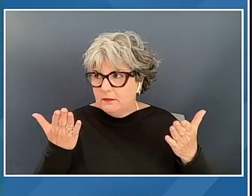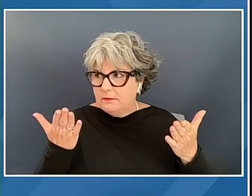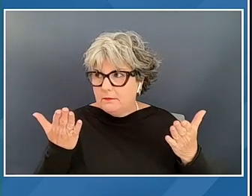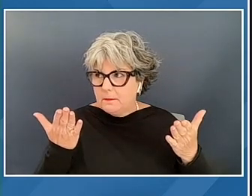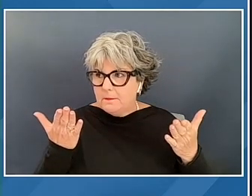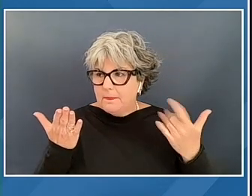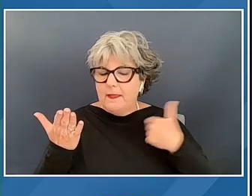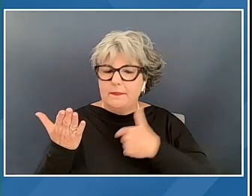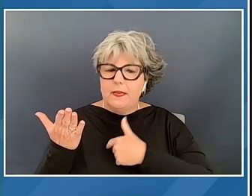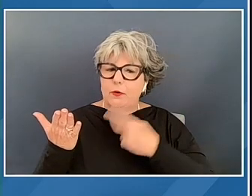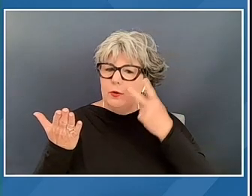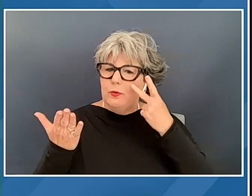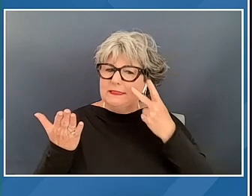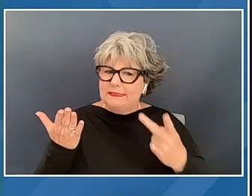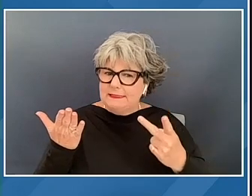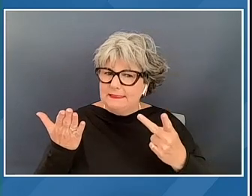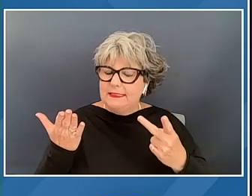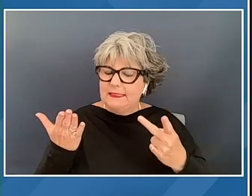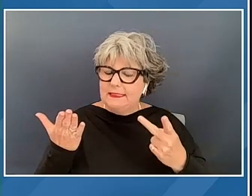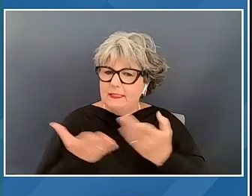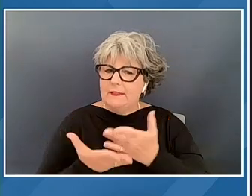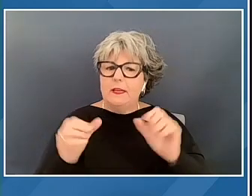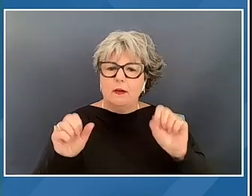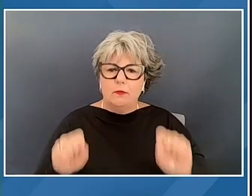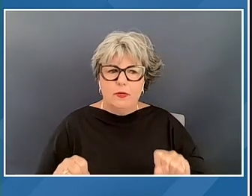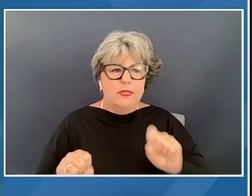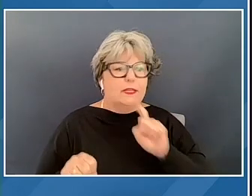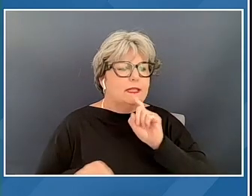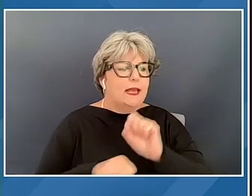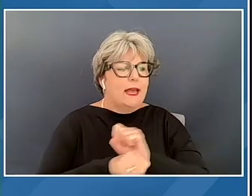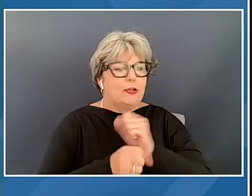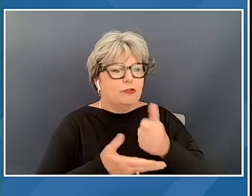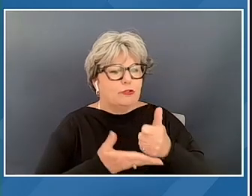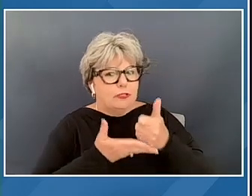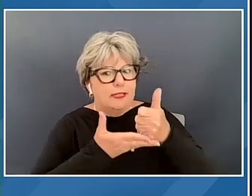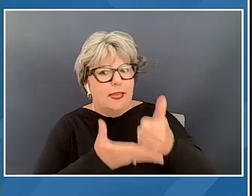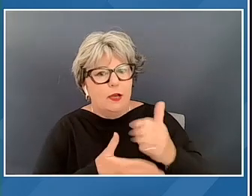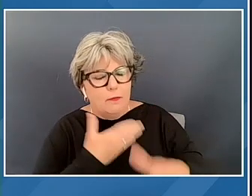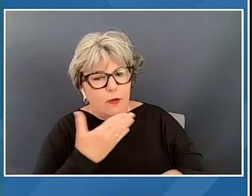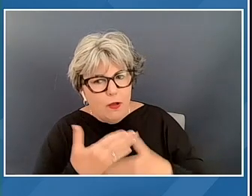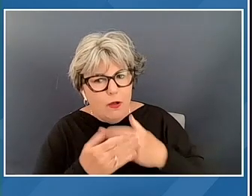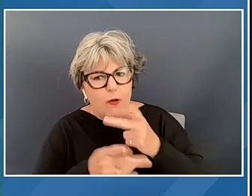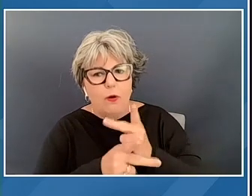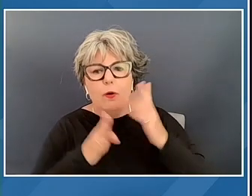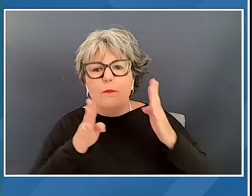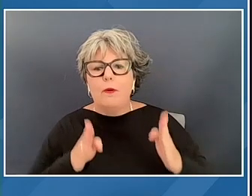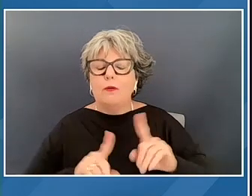in which we can actually help all borrowers, but especially four-year